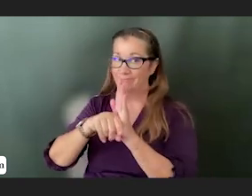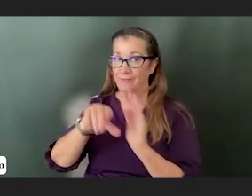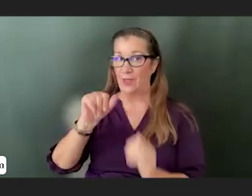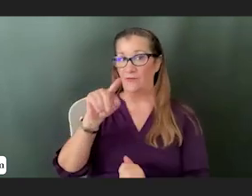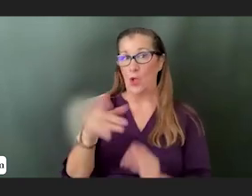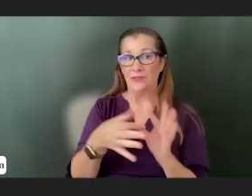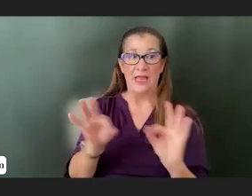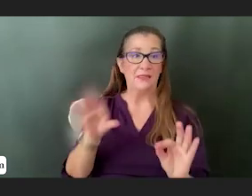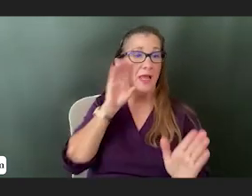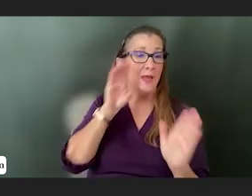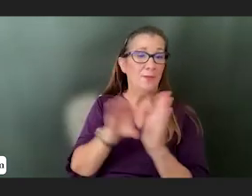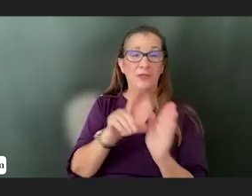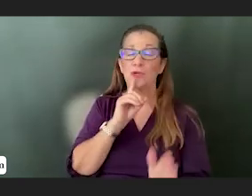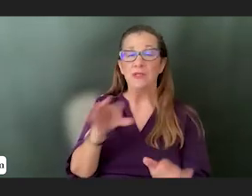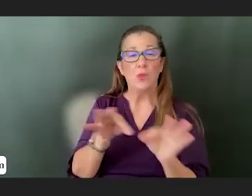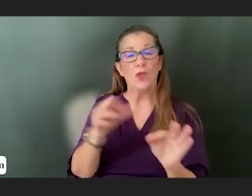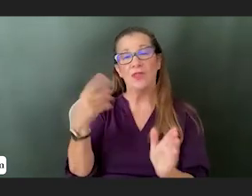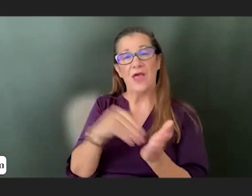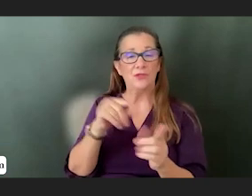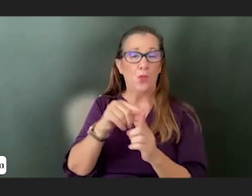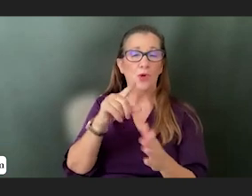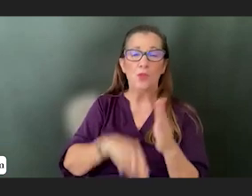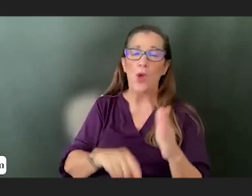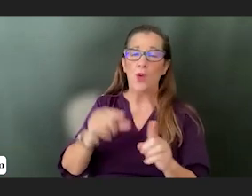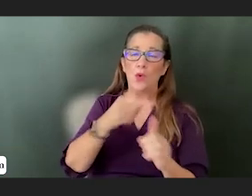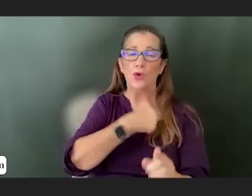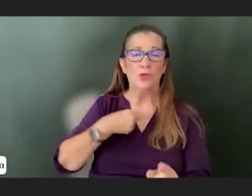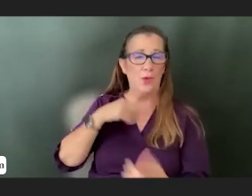A picture is worth a thousand words, but what words are we going to choose?